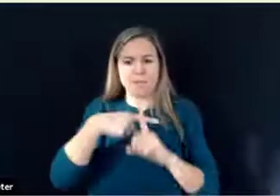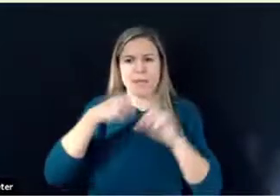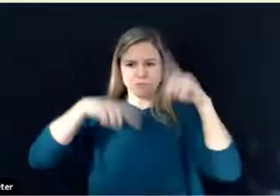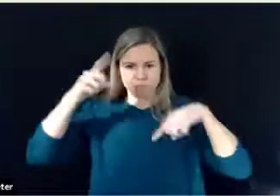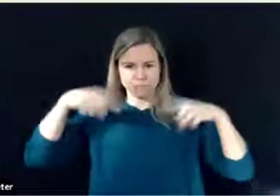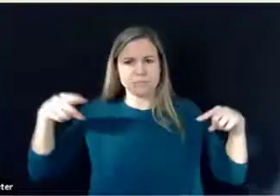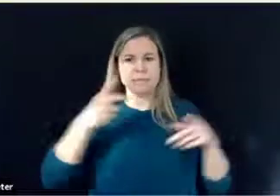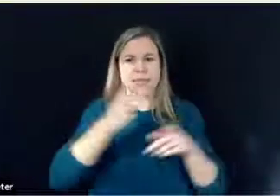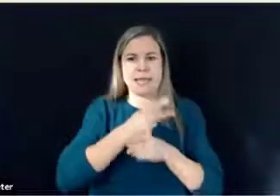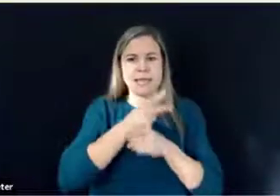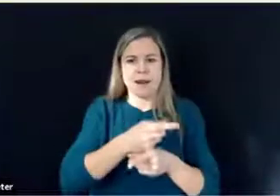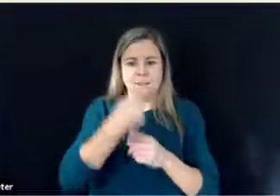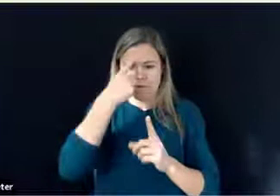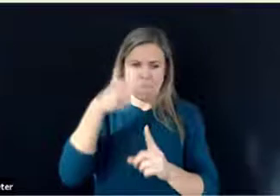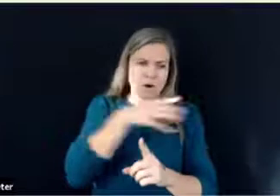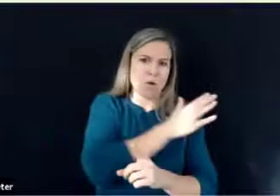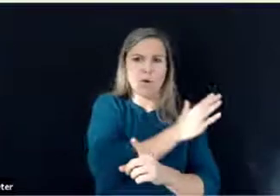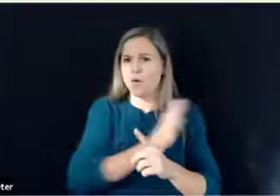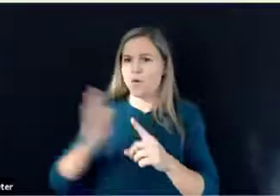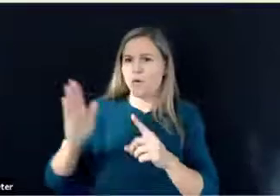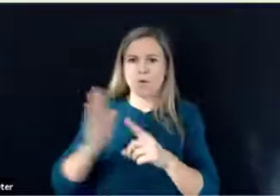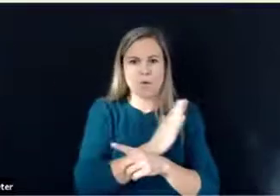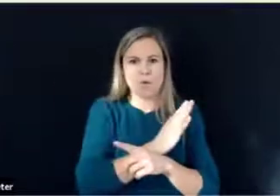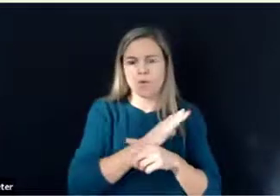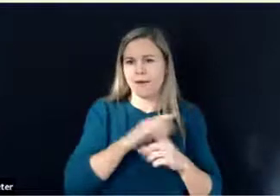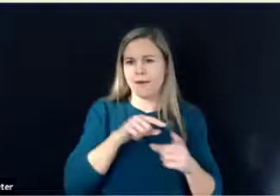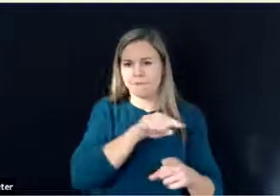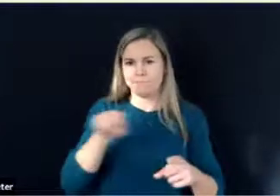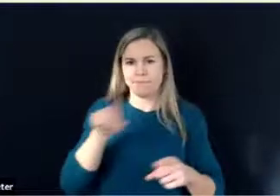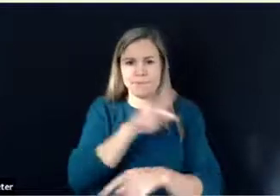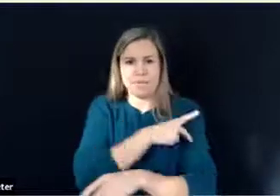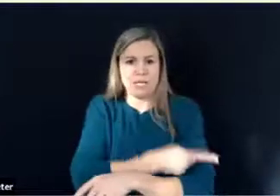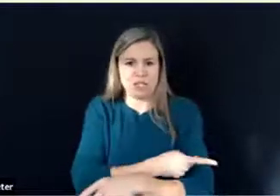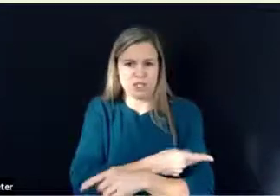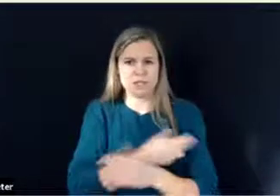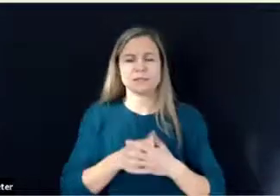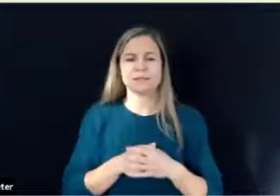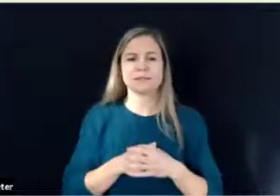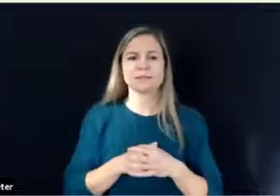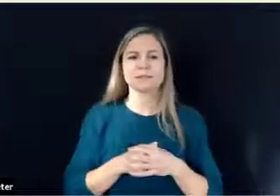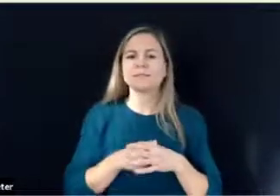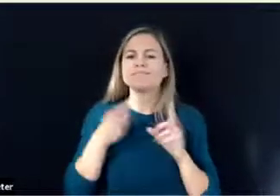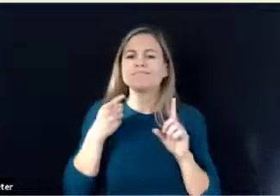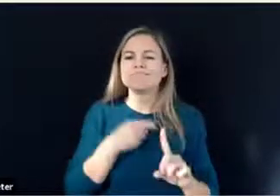And what this means is we basically had a lot of scientists and a lot of medical professionals,